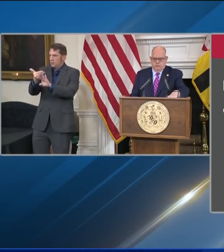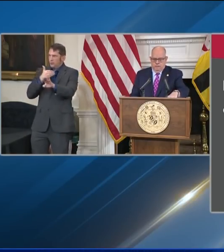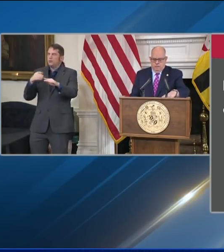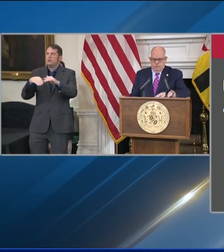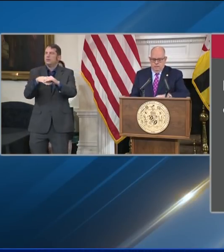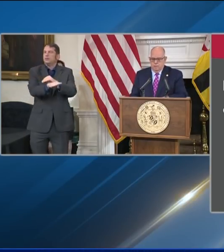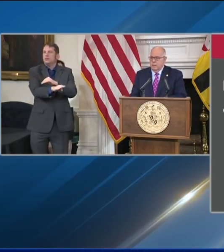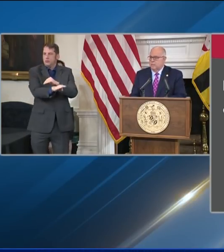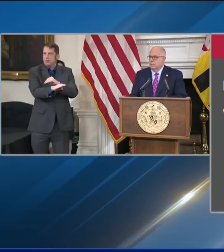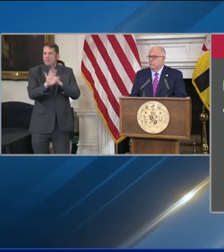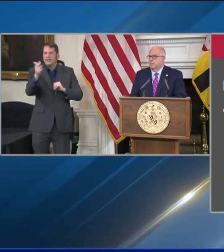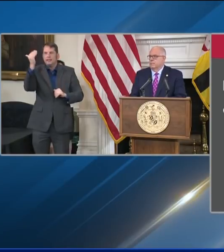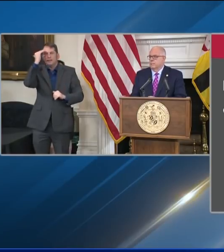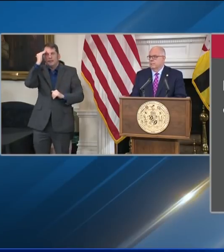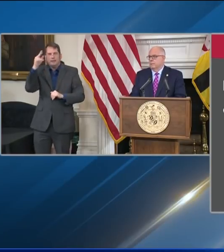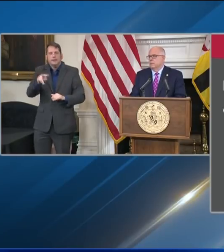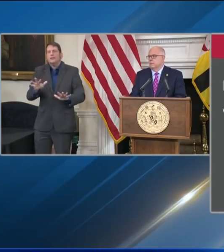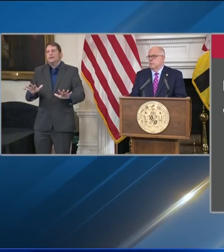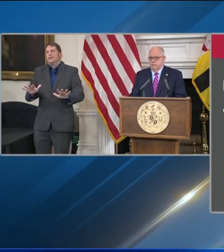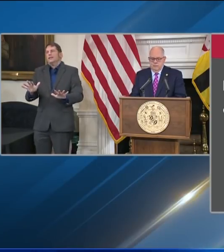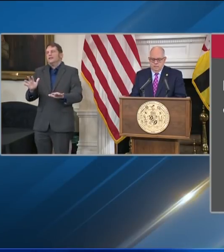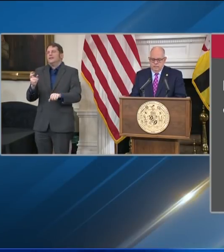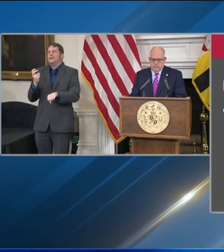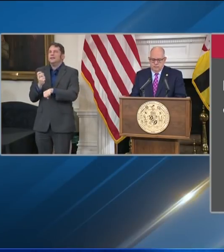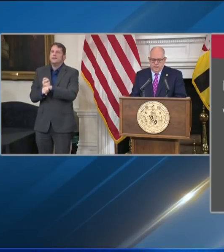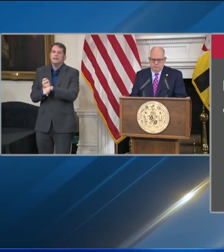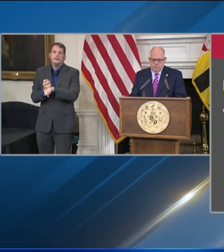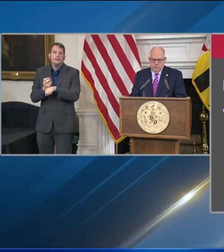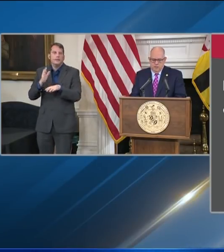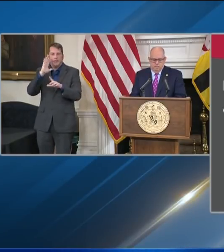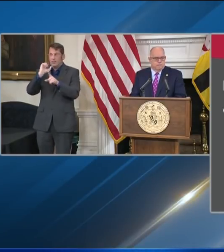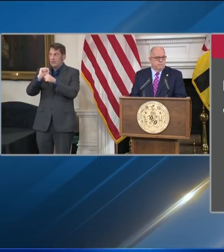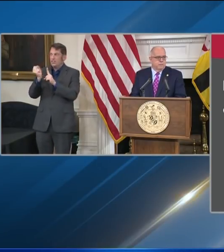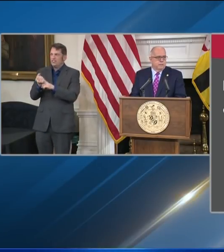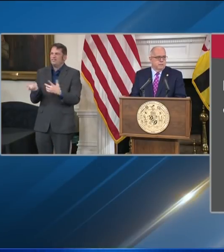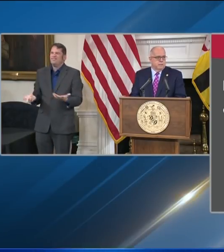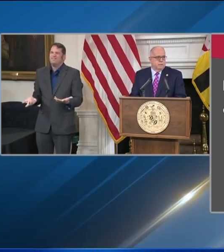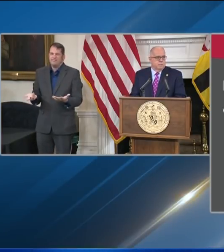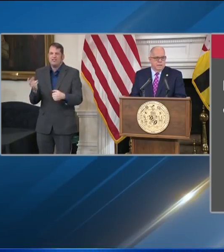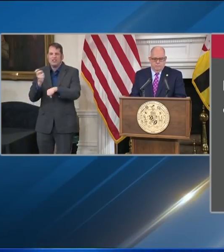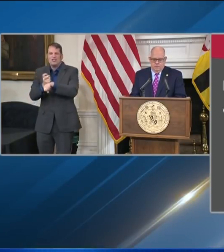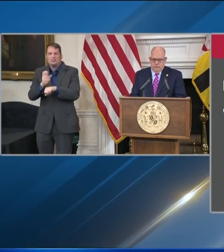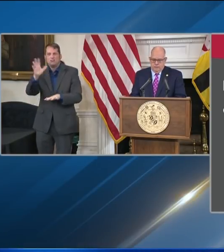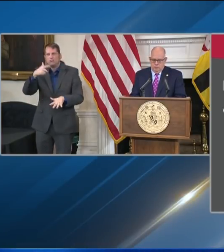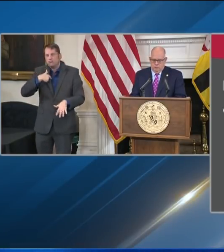72 HOURS PRIOR TO THEIR VISI I REALIZED THAT THIS IS VERY DIFFICULT.